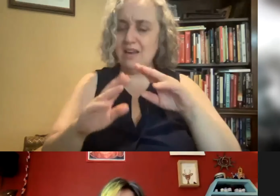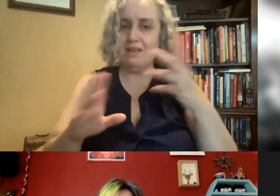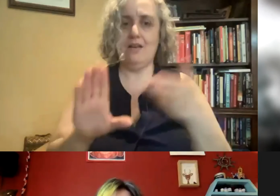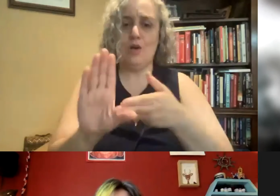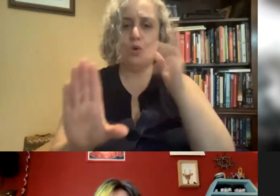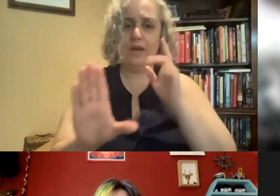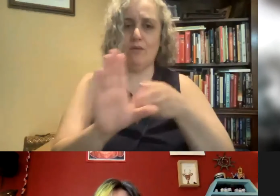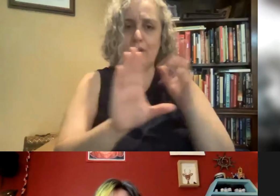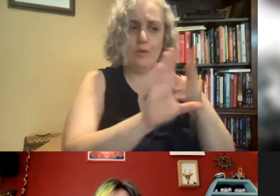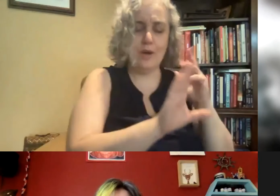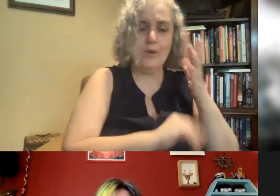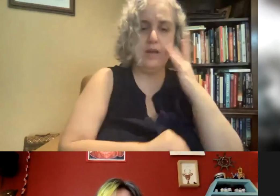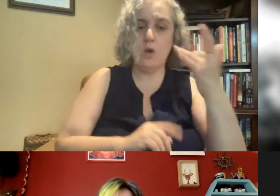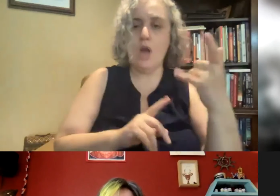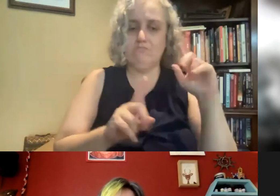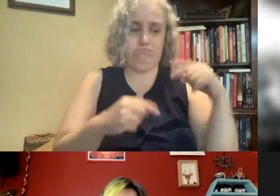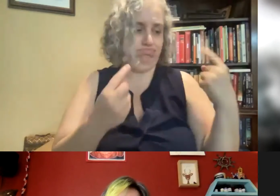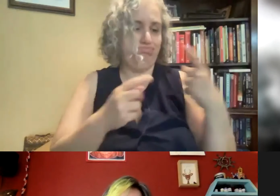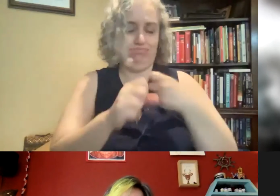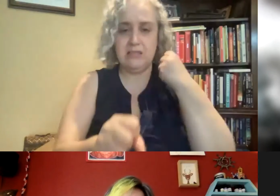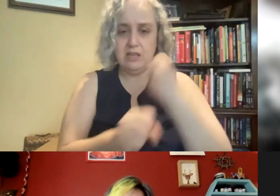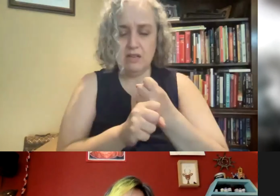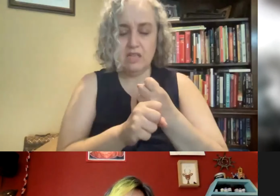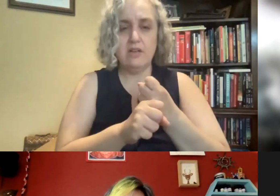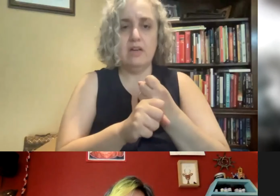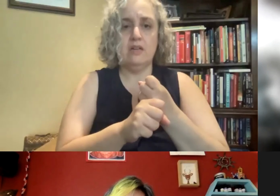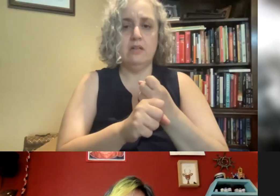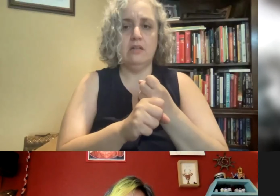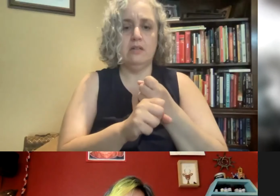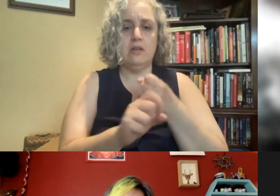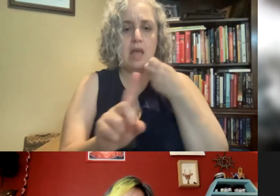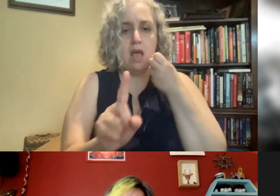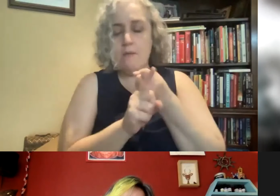impacted by the last year to take time for themselves.